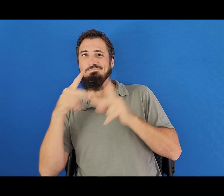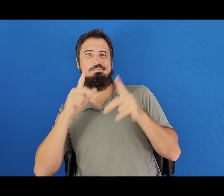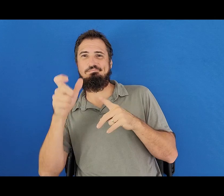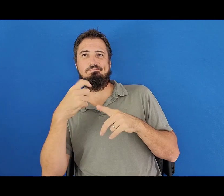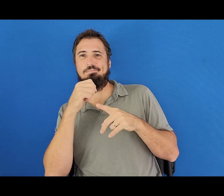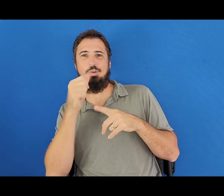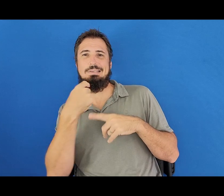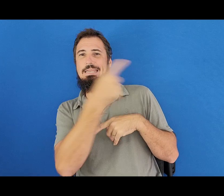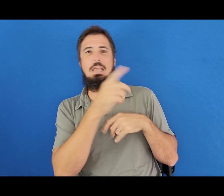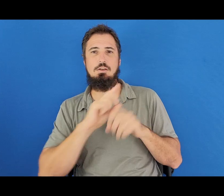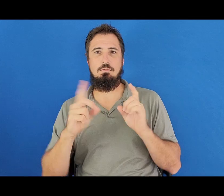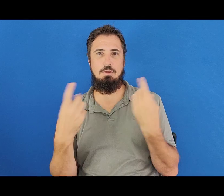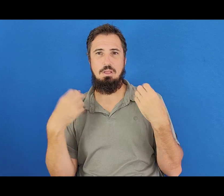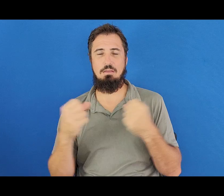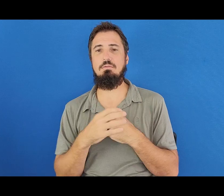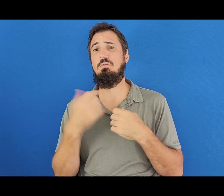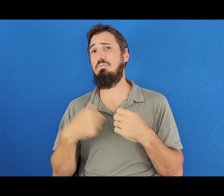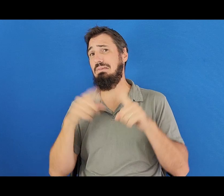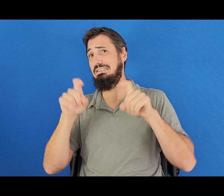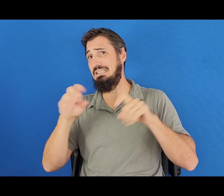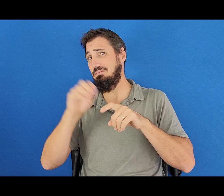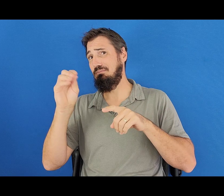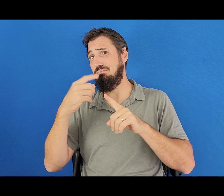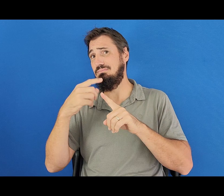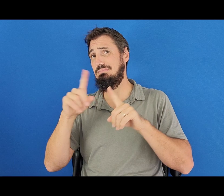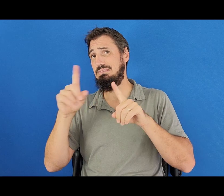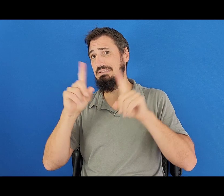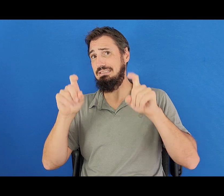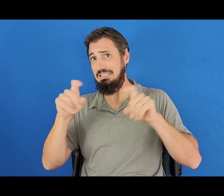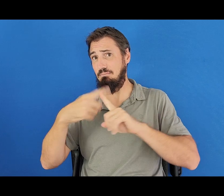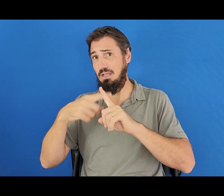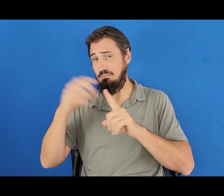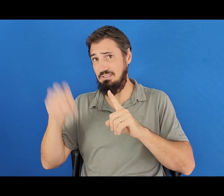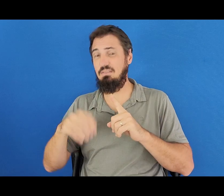Our test positivity rate is now nearly 17 percent – up from 12 percent last week.